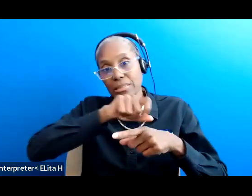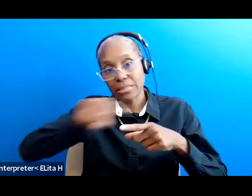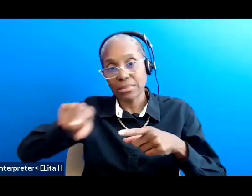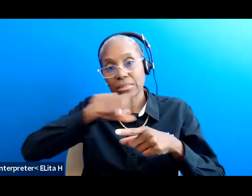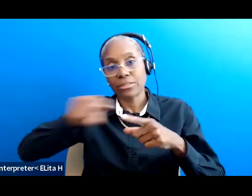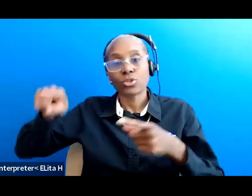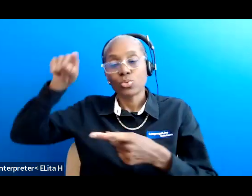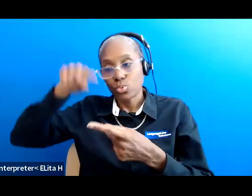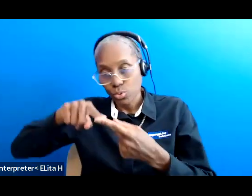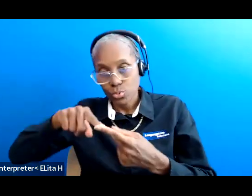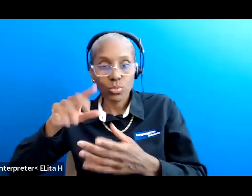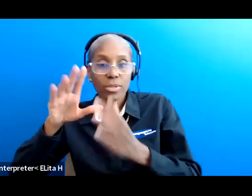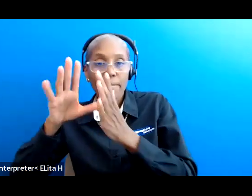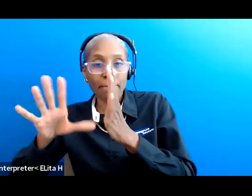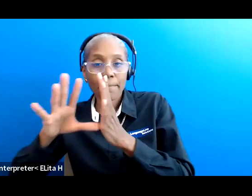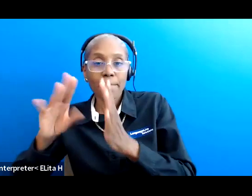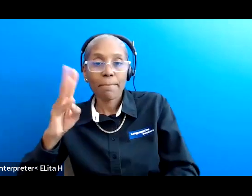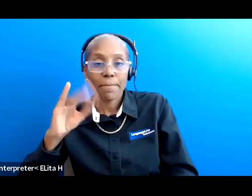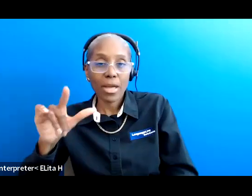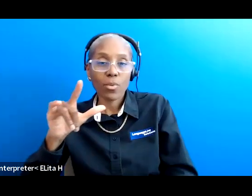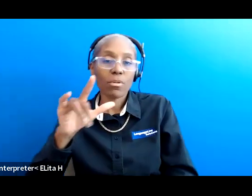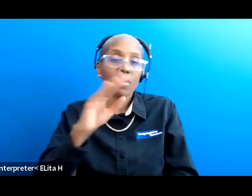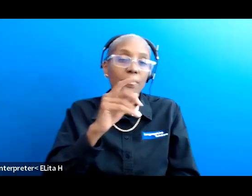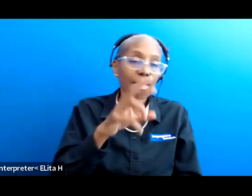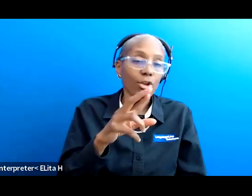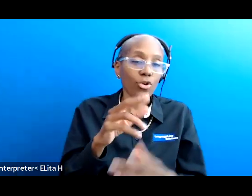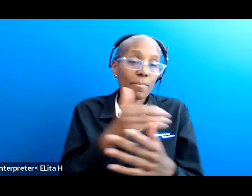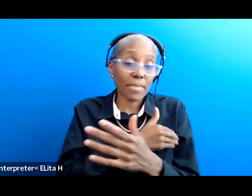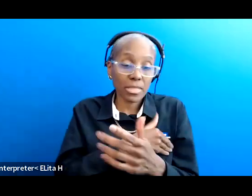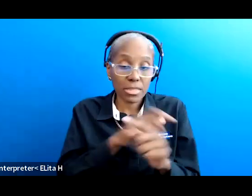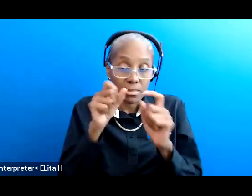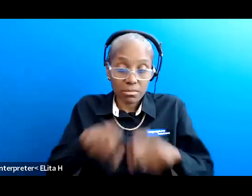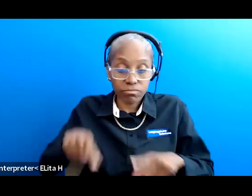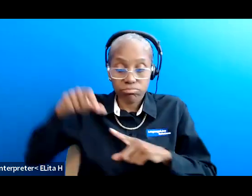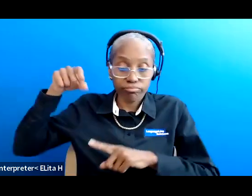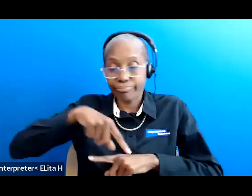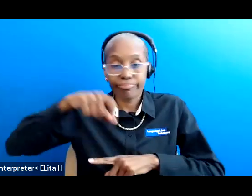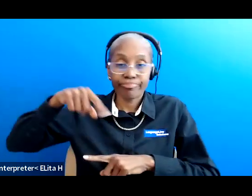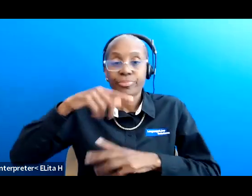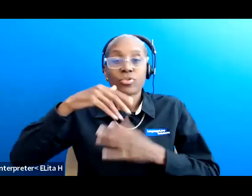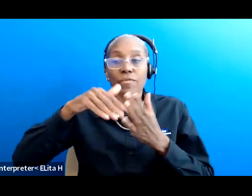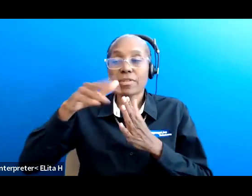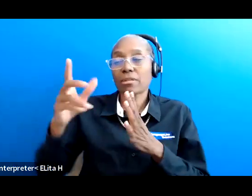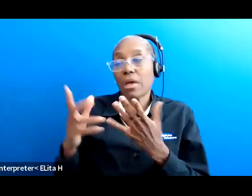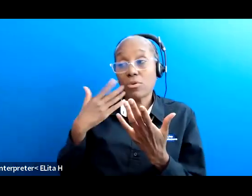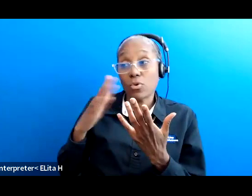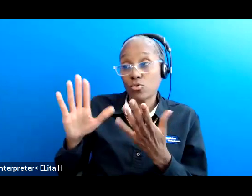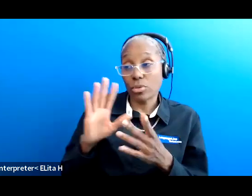So that might be an option for you. I don't know if that is for you in particular, it's something you can ask your healthcare professional about.